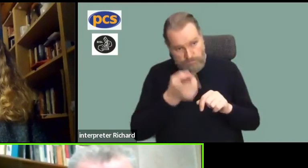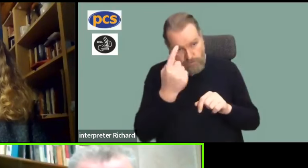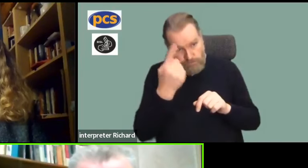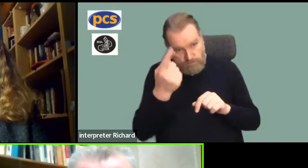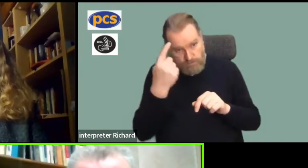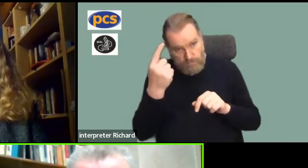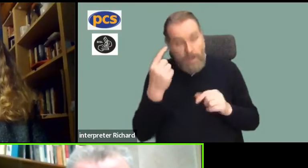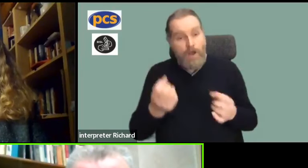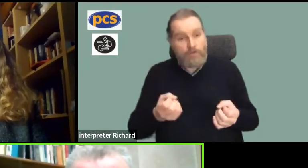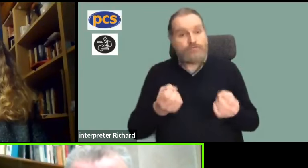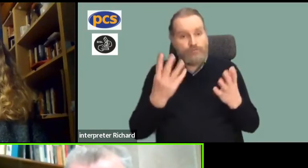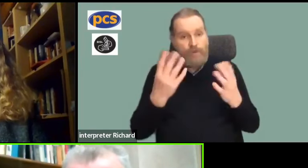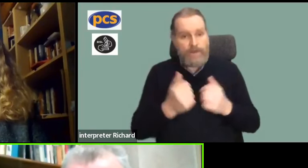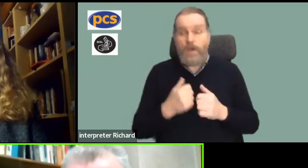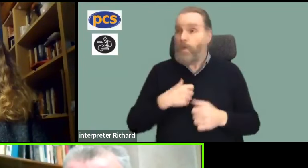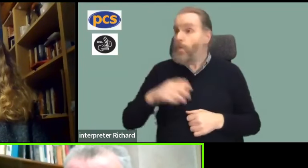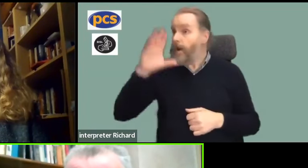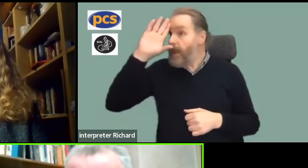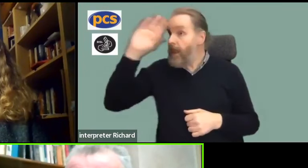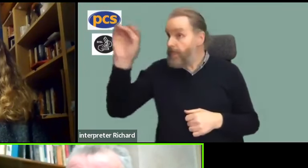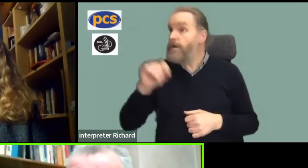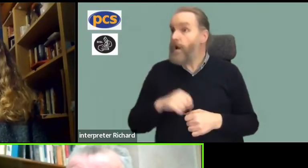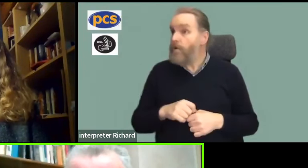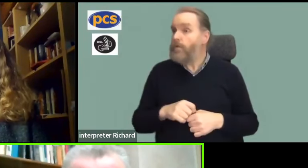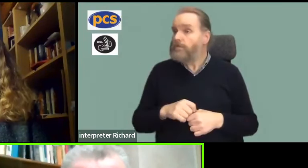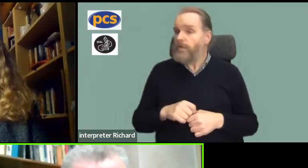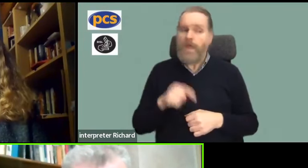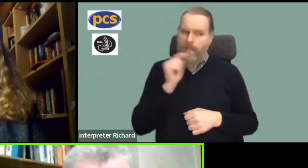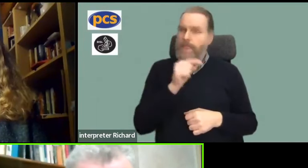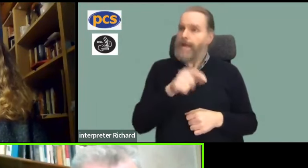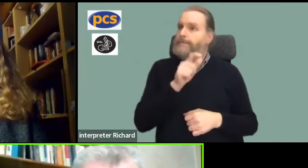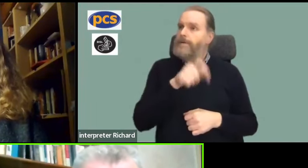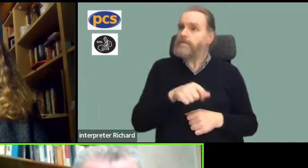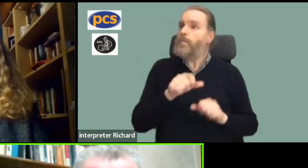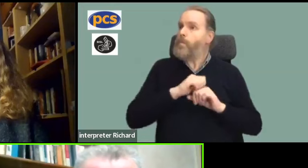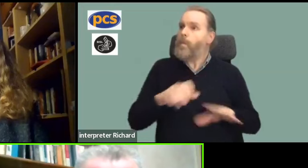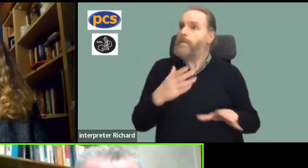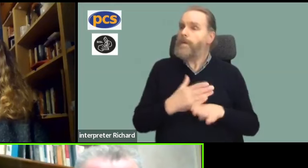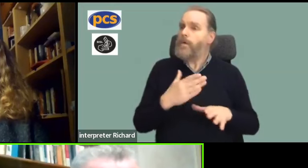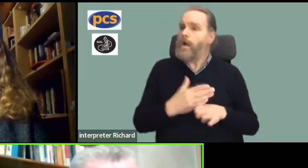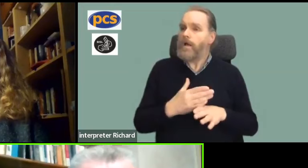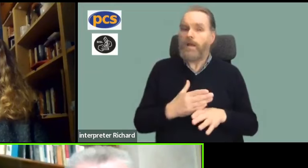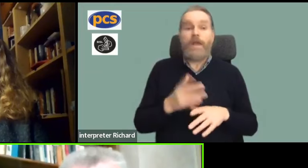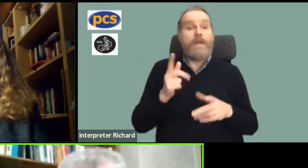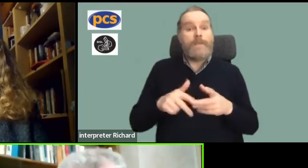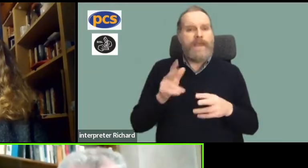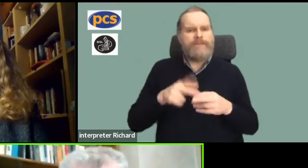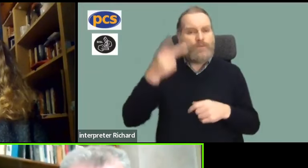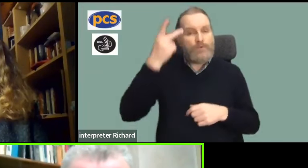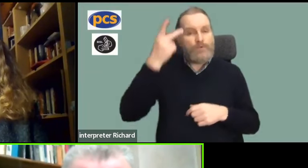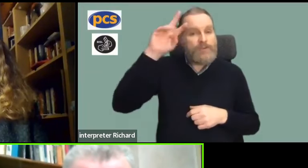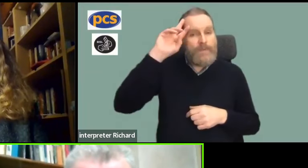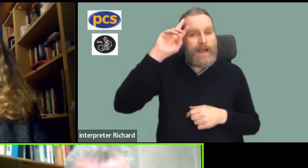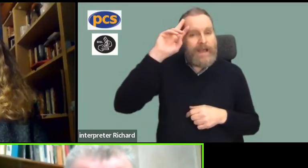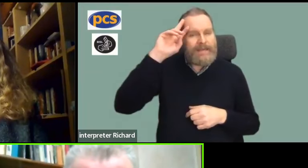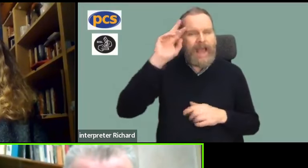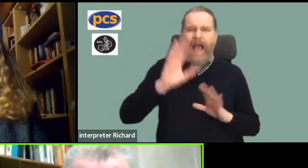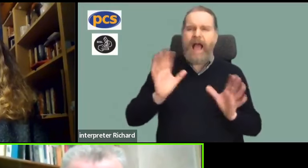, so everyone who's been called on strike has to be notified d to to the employer essentially to the employer essentially 14 days in advance someone not crossing a packet line